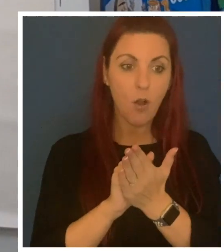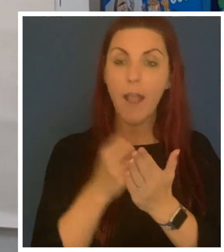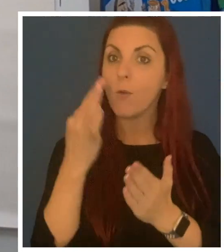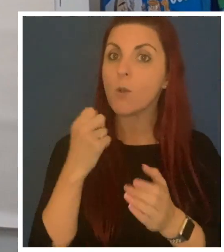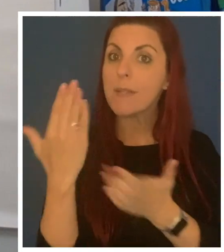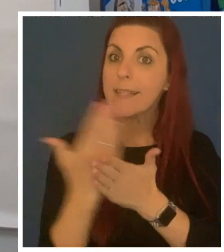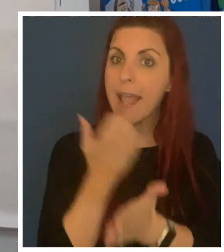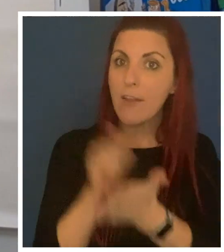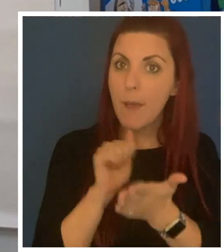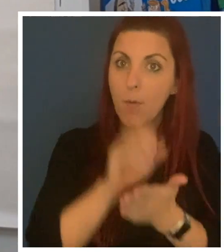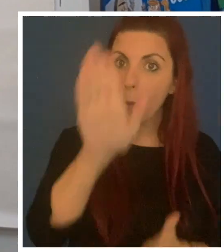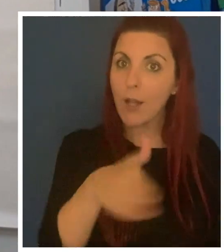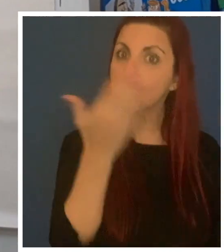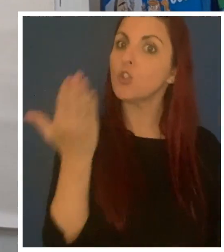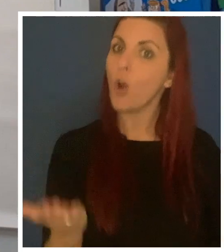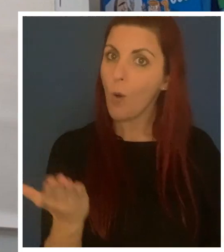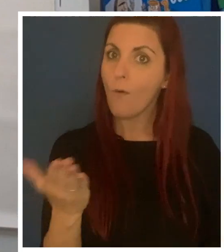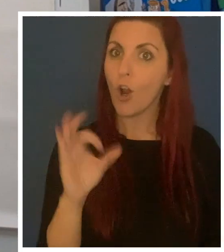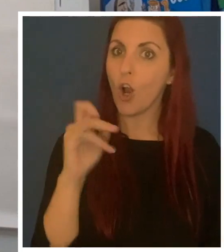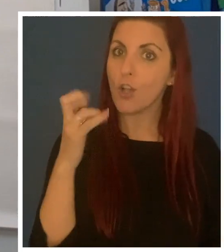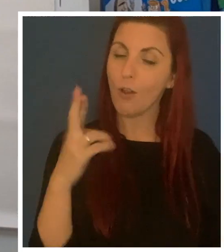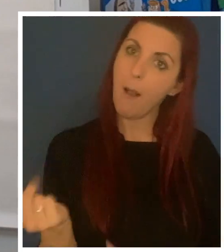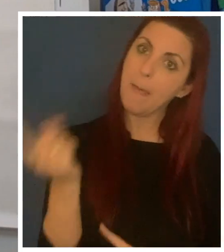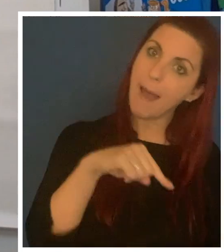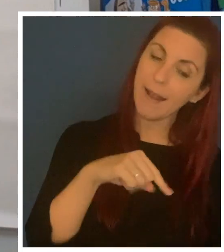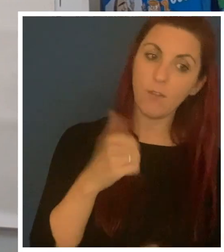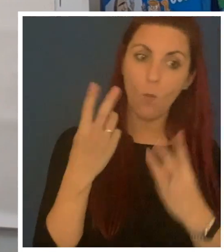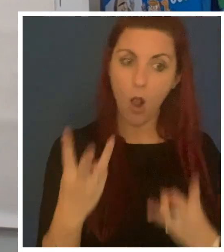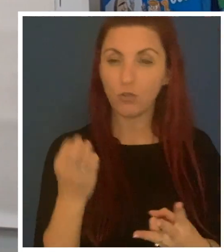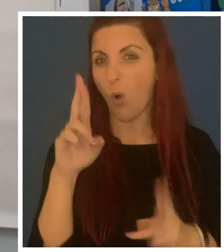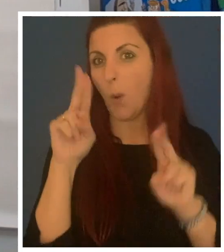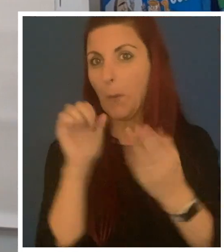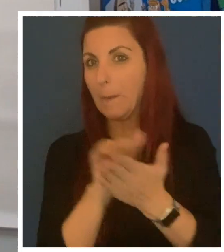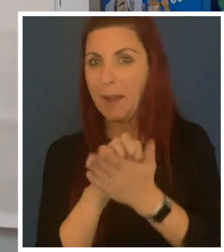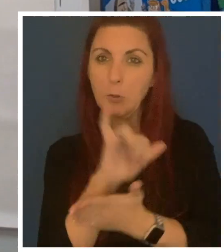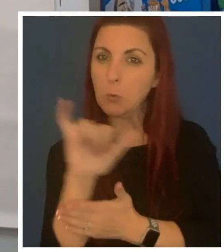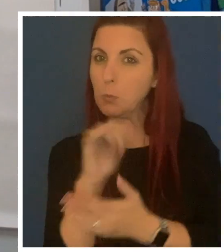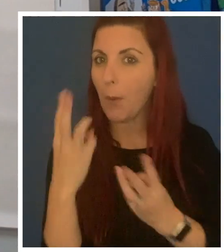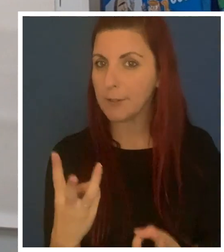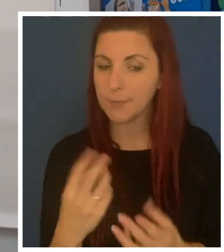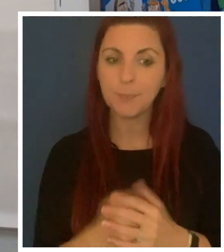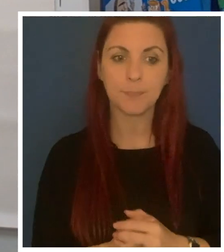you can just turn Guzzler over and draw on the other side. We're going to start with the nose and we're going start middle of the sheet up